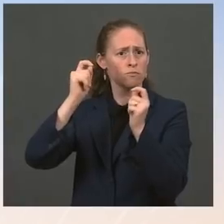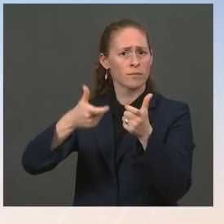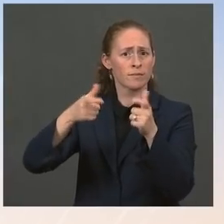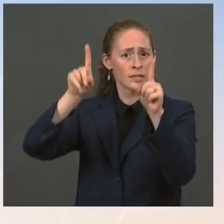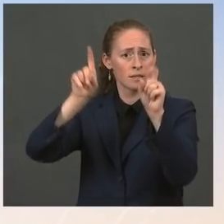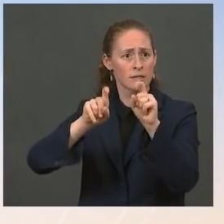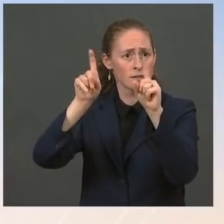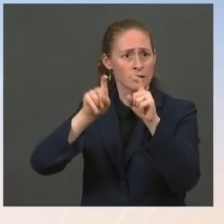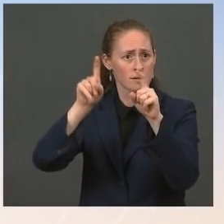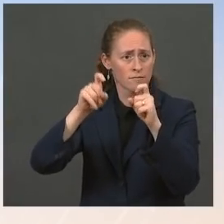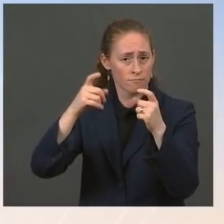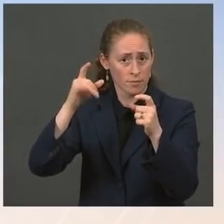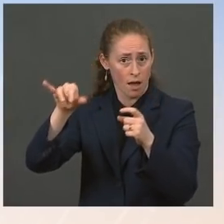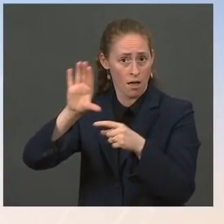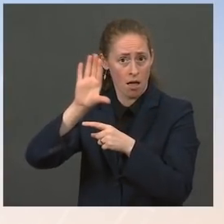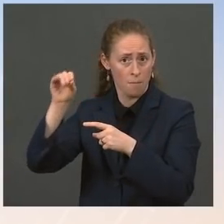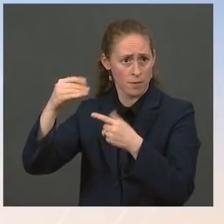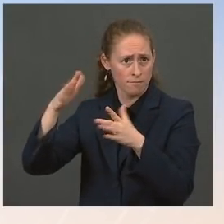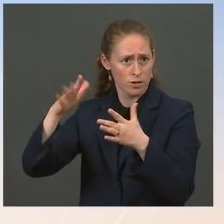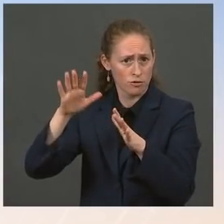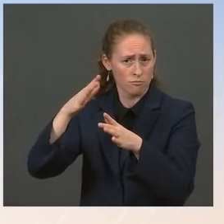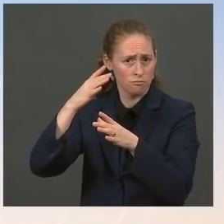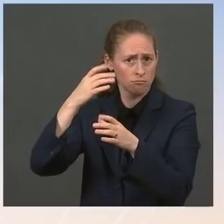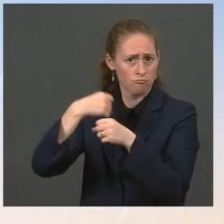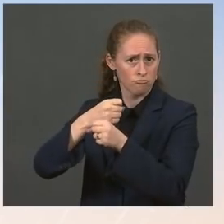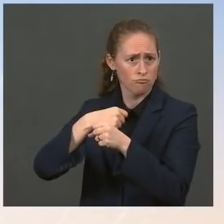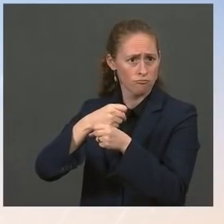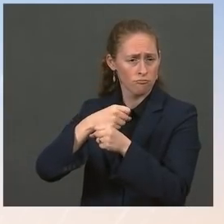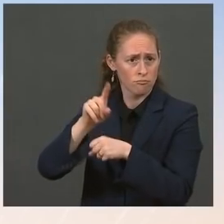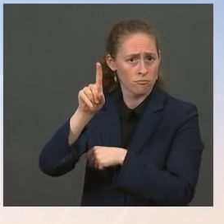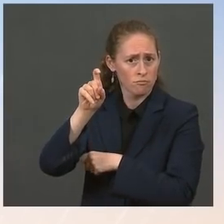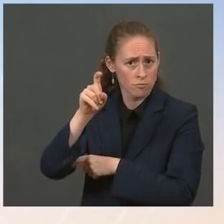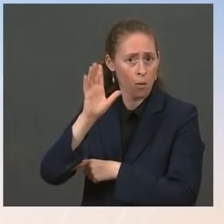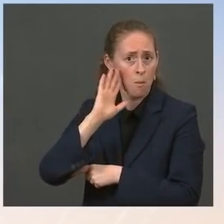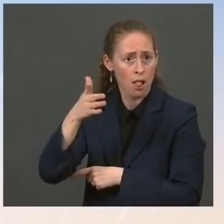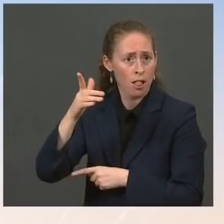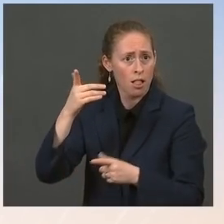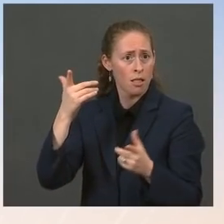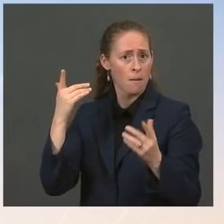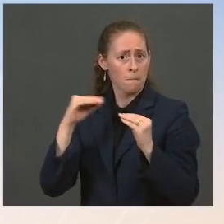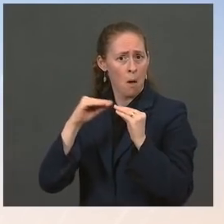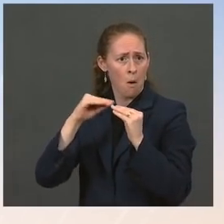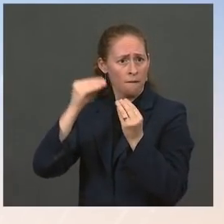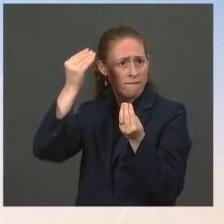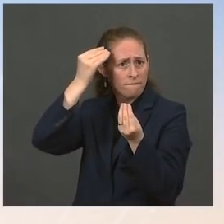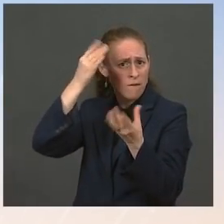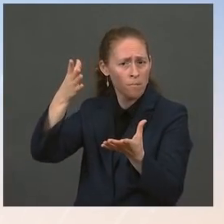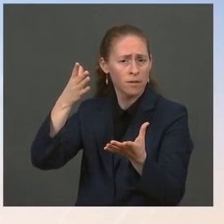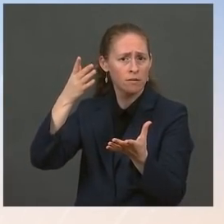and we were expecting today to have -- hear more information about that. But I've written about this, and the New York Times